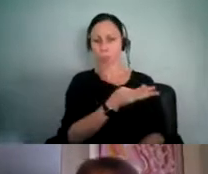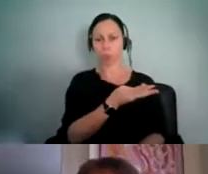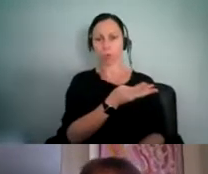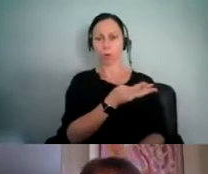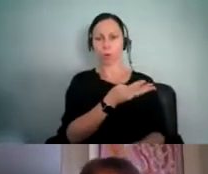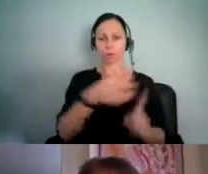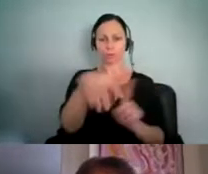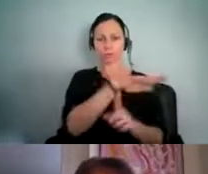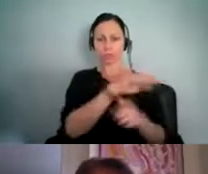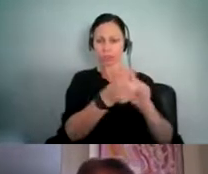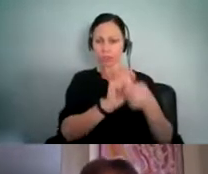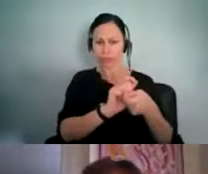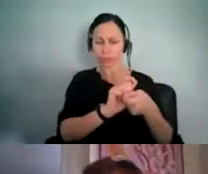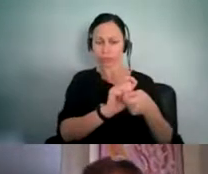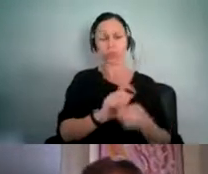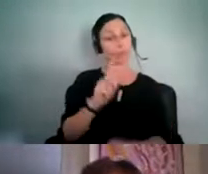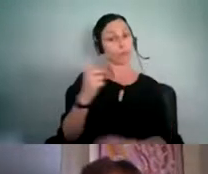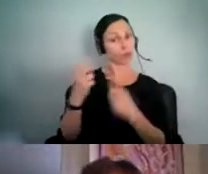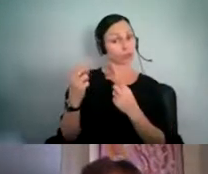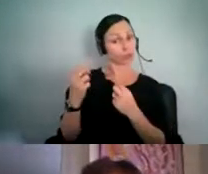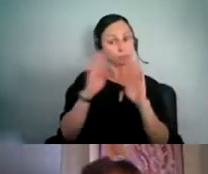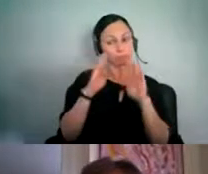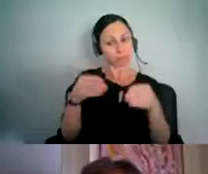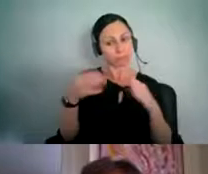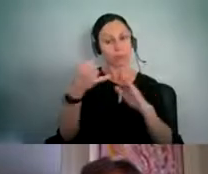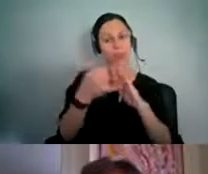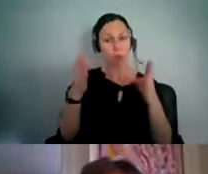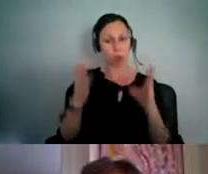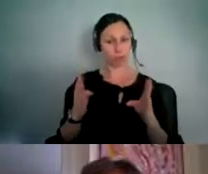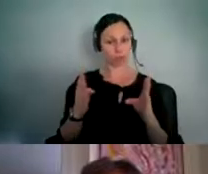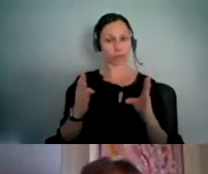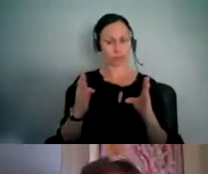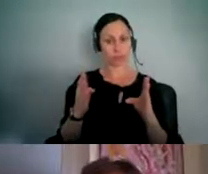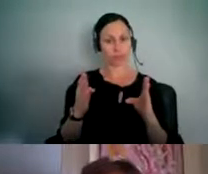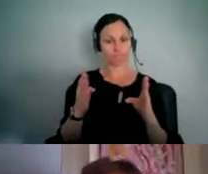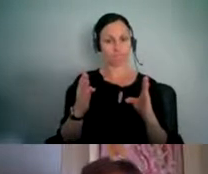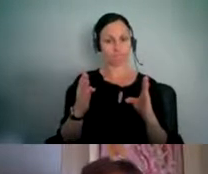We must first and foremost look at the artist and look at our ability of what we have learned